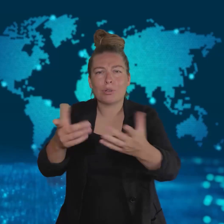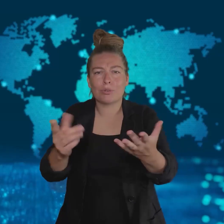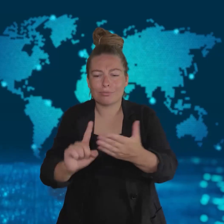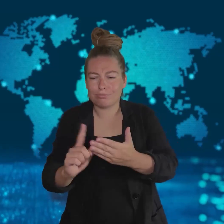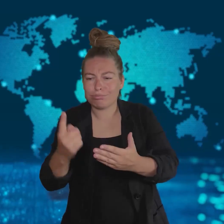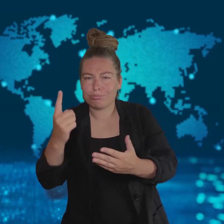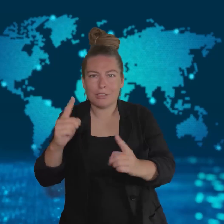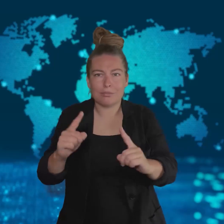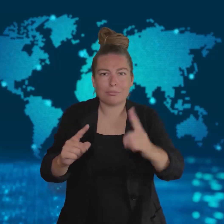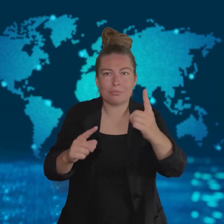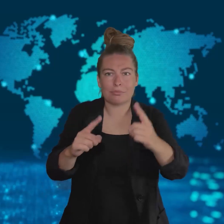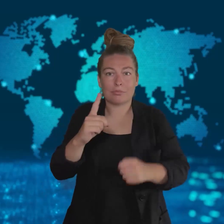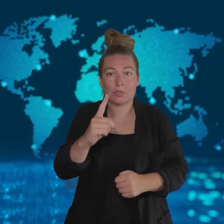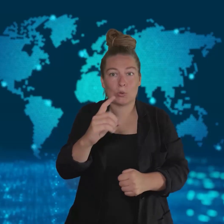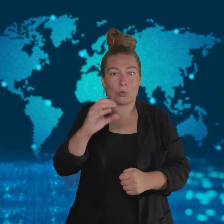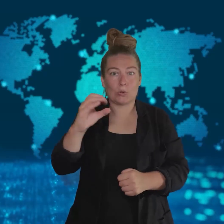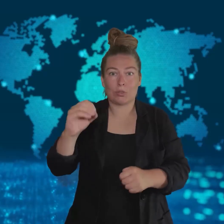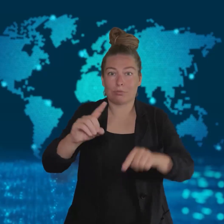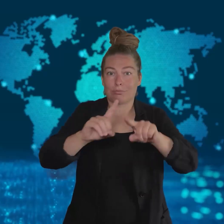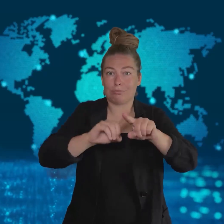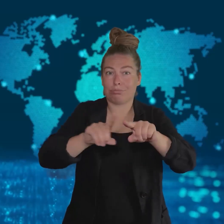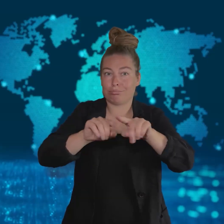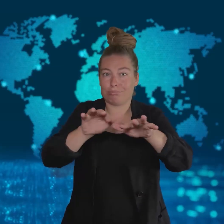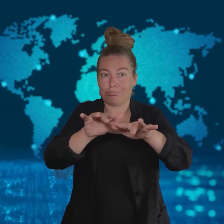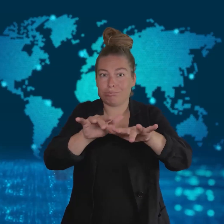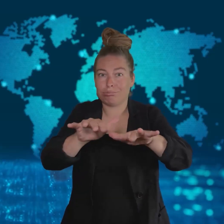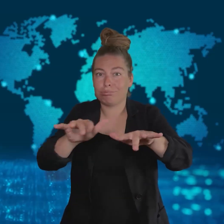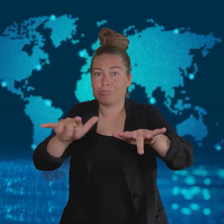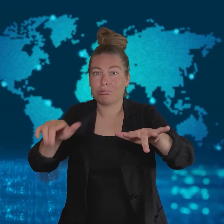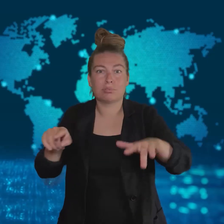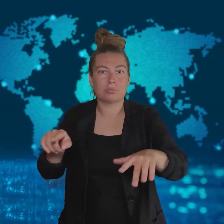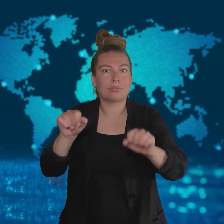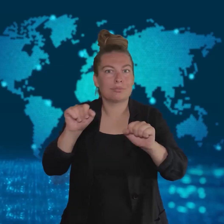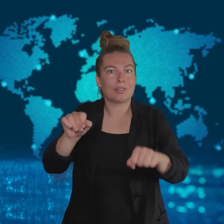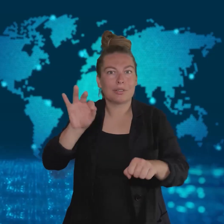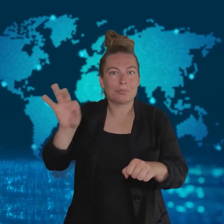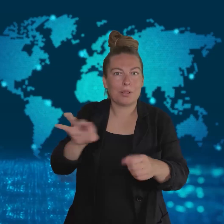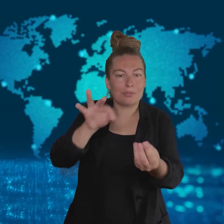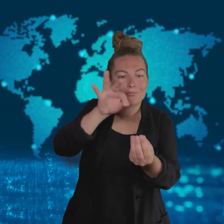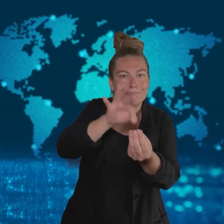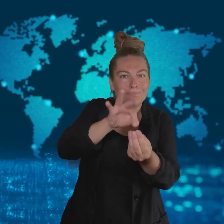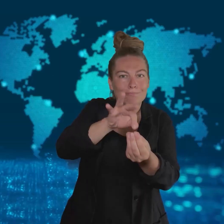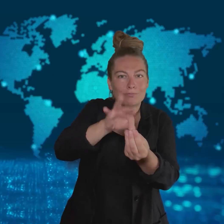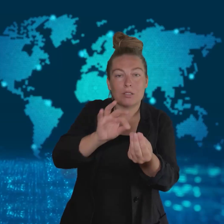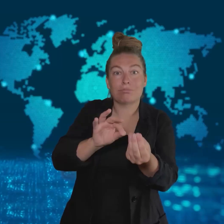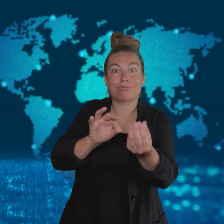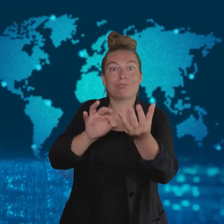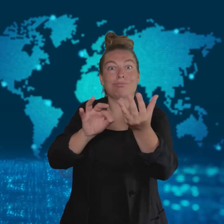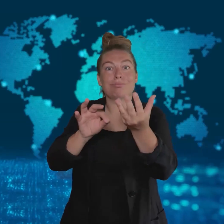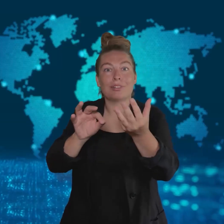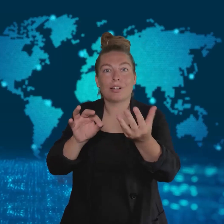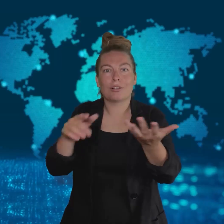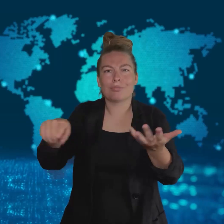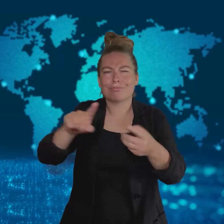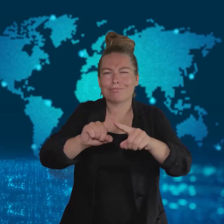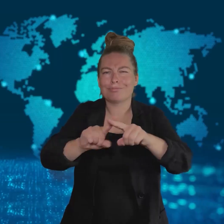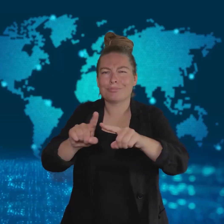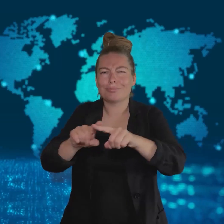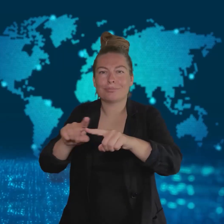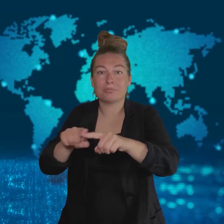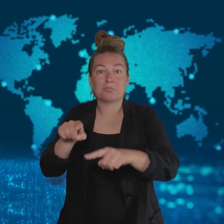Farmers rely on hive rentals.